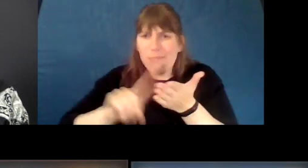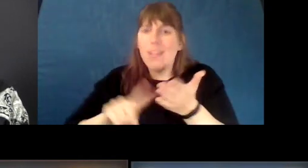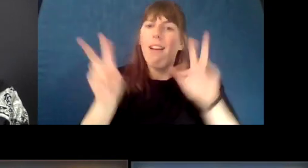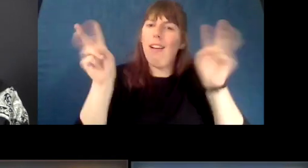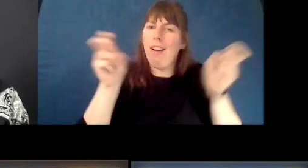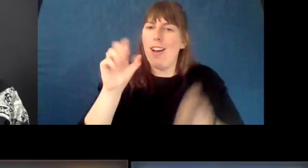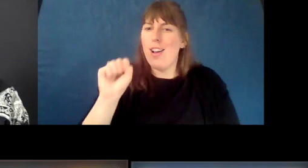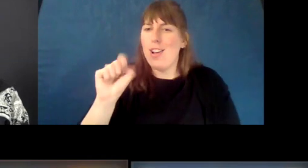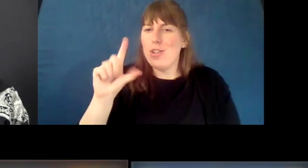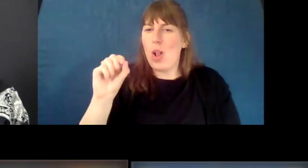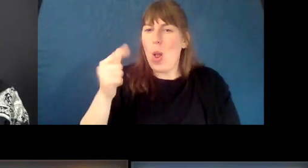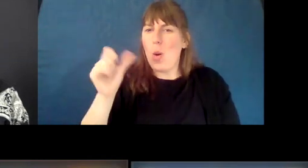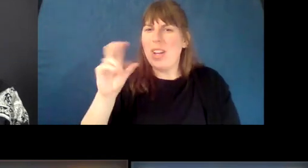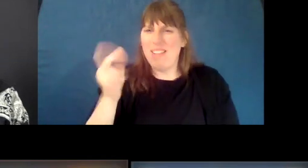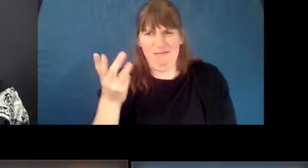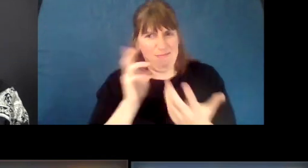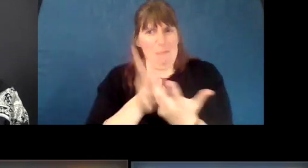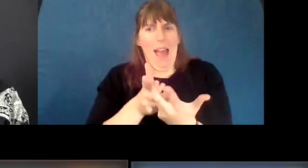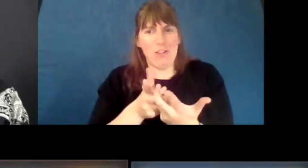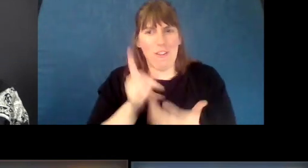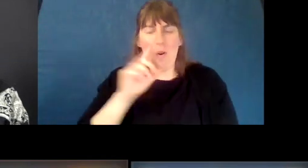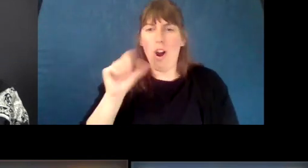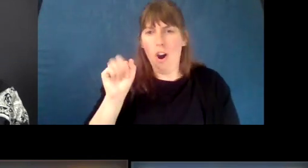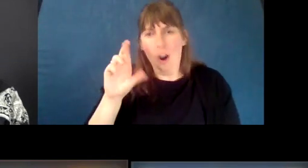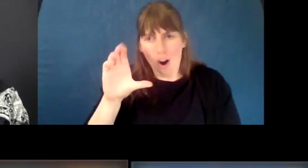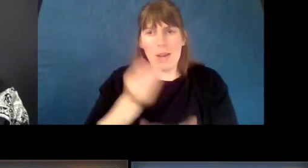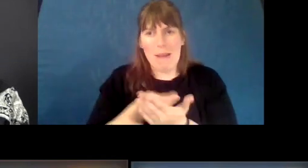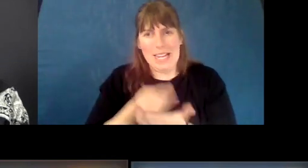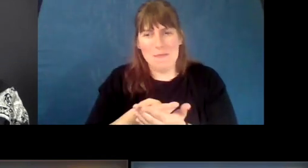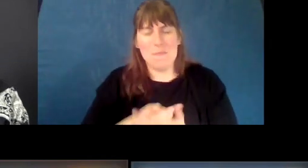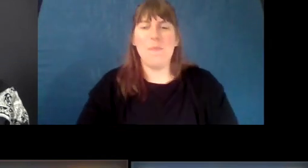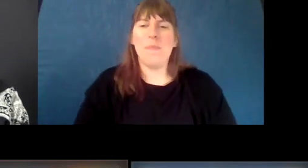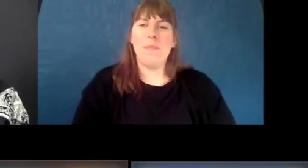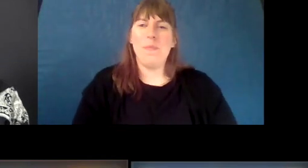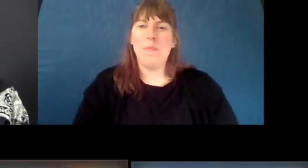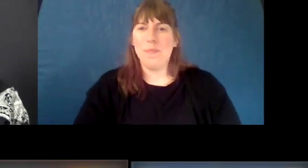we want for ARC, the monetary system in the cyber world.